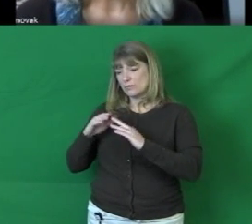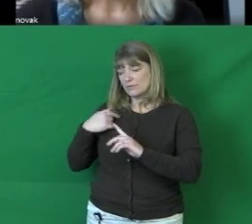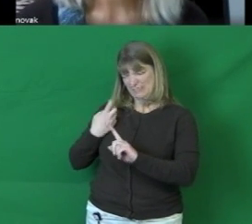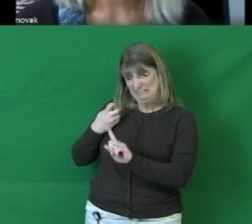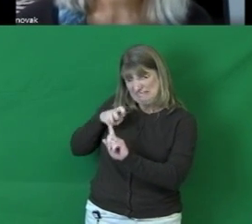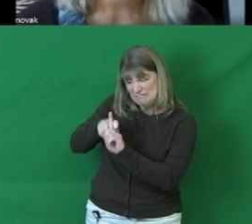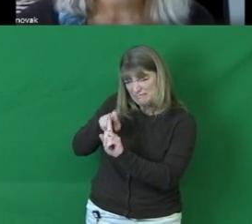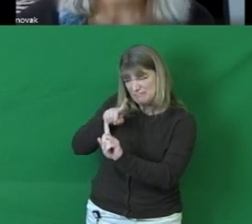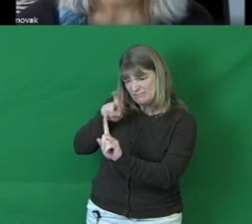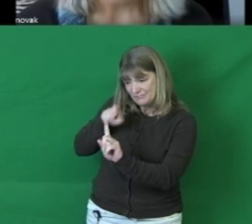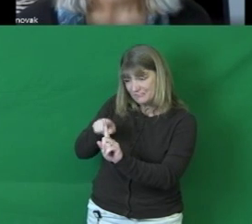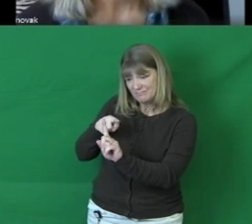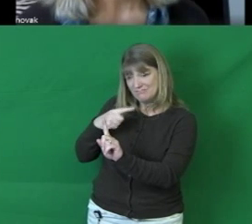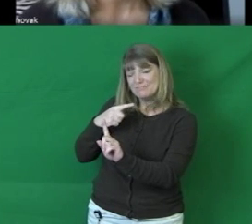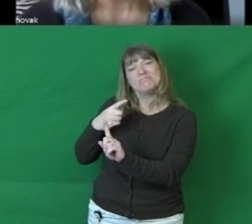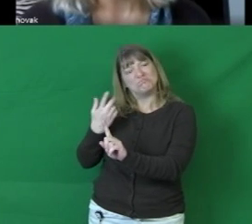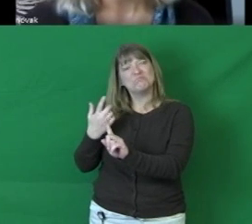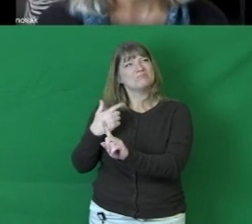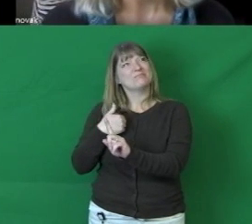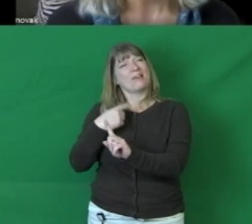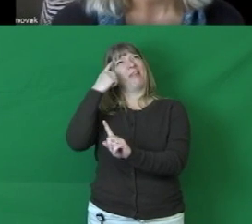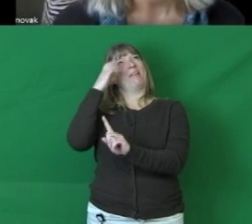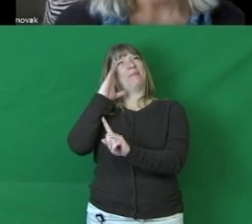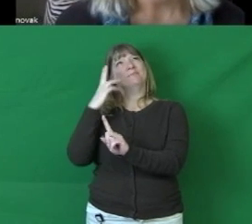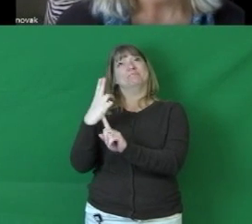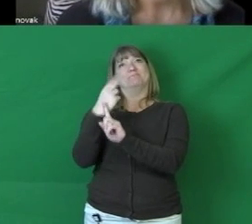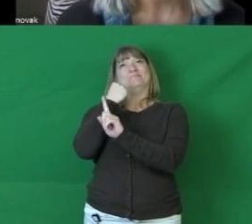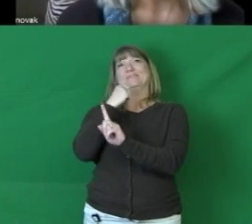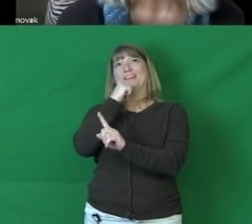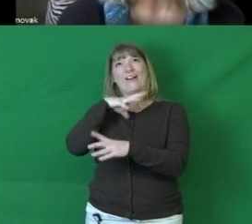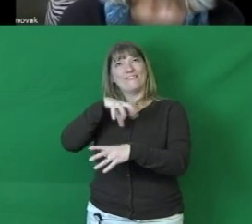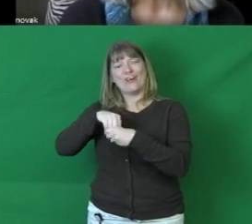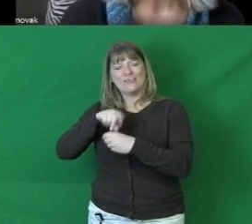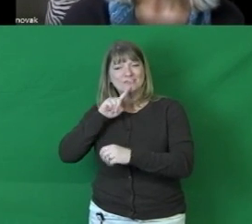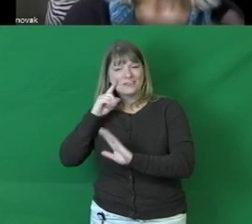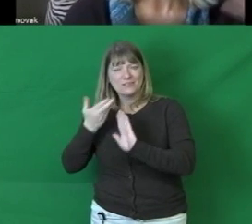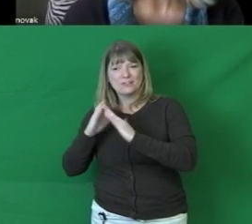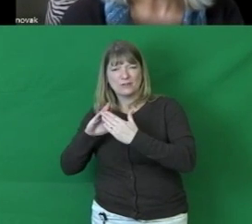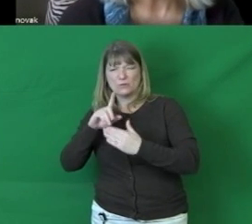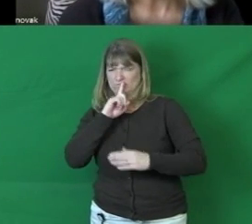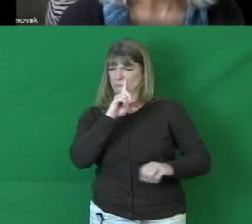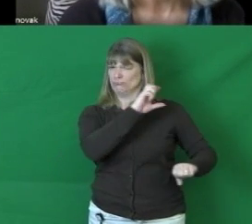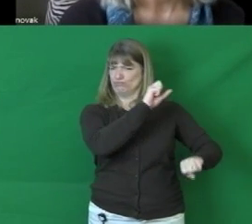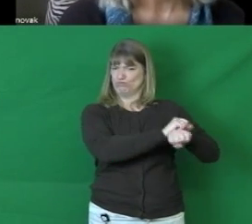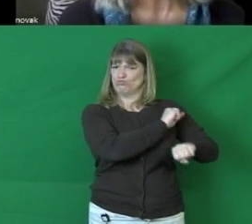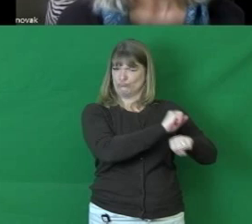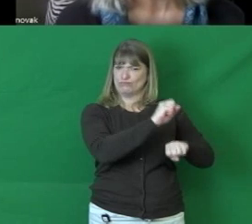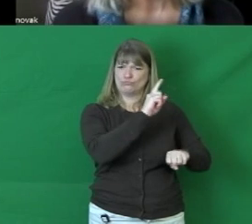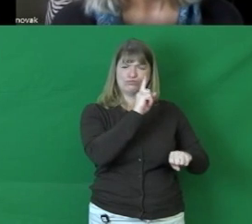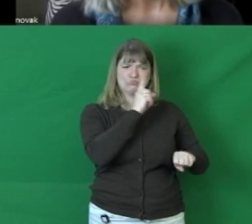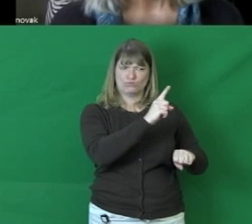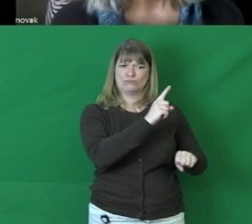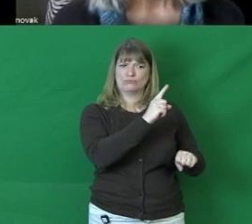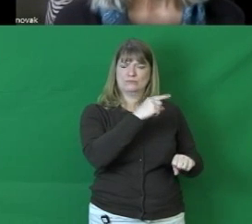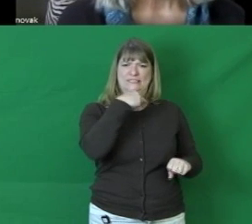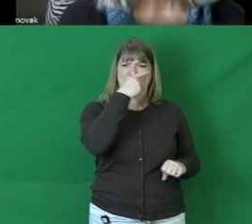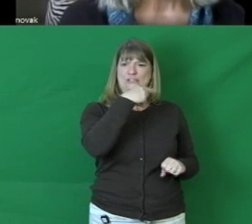they would probably say, "No," that it is not part of Deaf culture, and that it is more part of hearing culture.